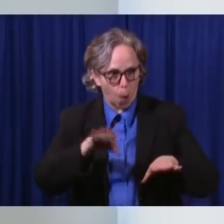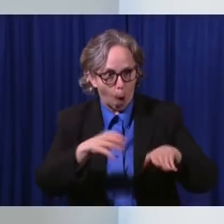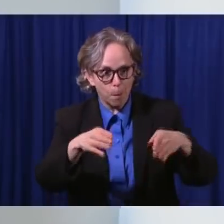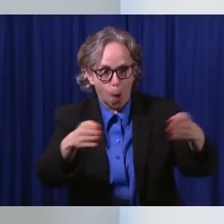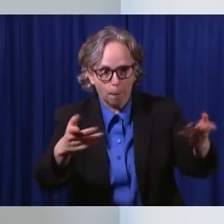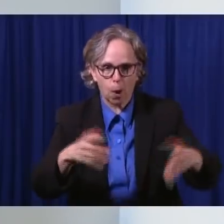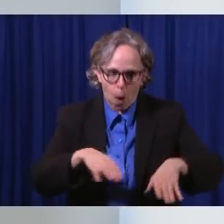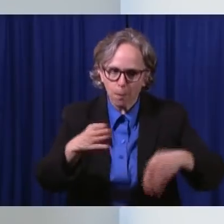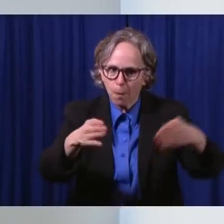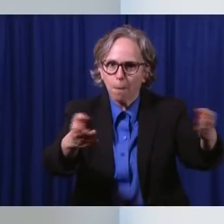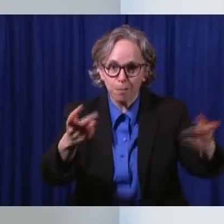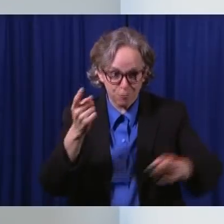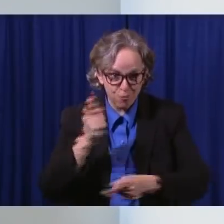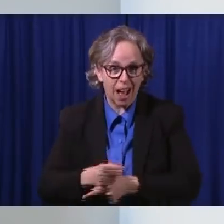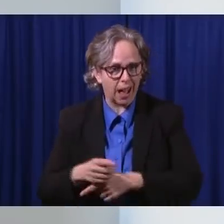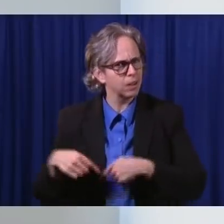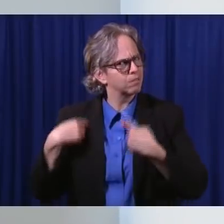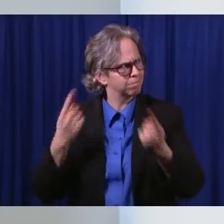I WANT TO SAY GOOD